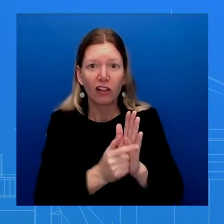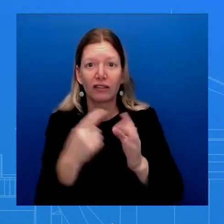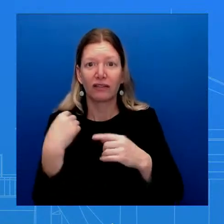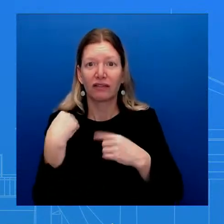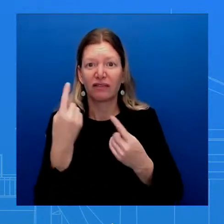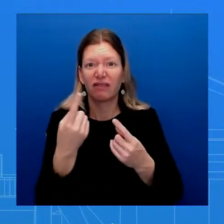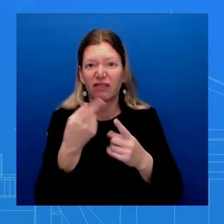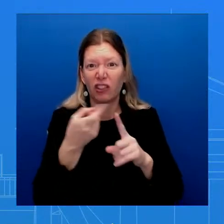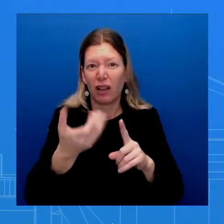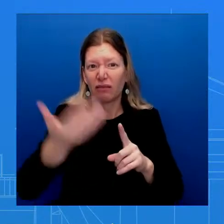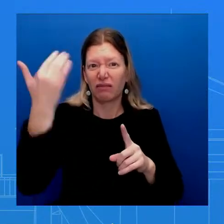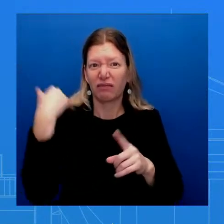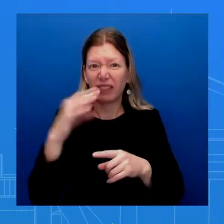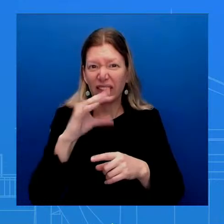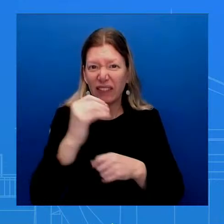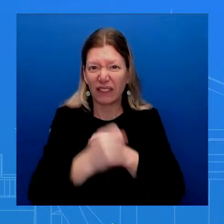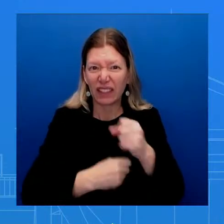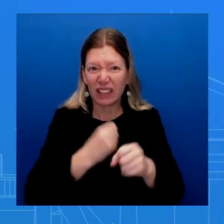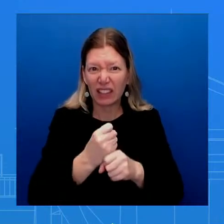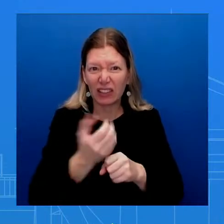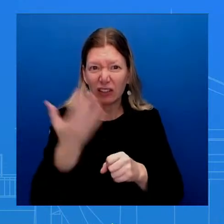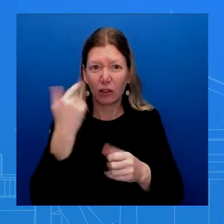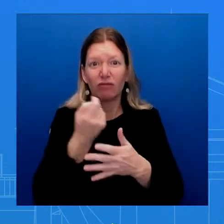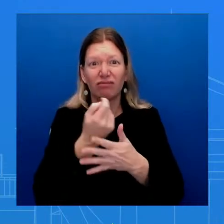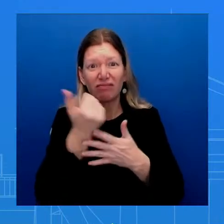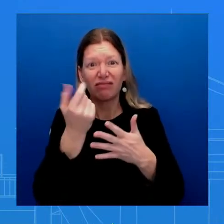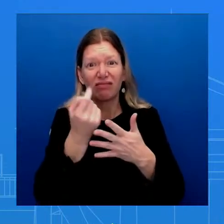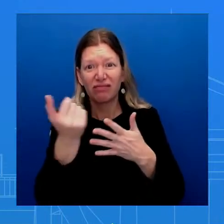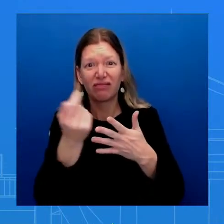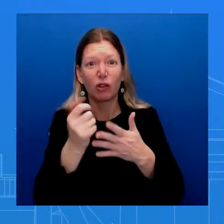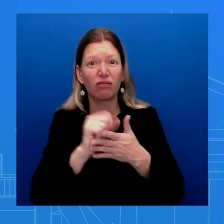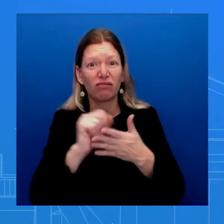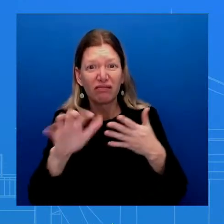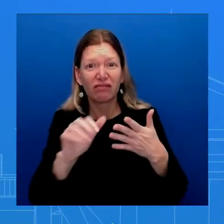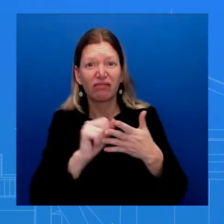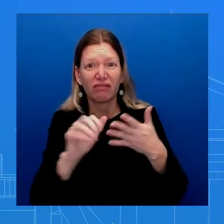or gutted to include issues like the Voting Rights Act,